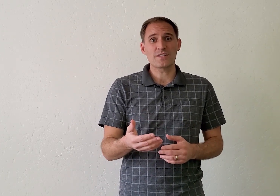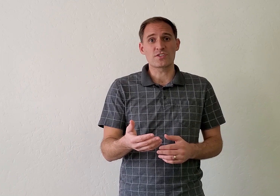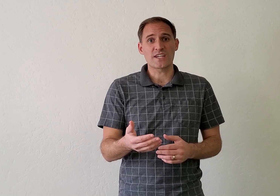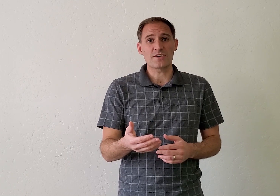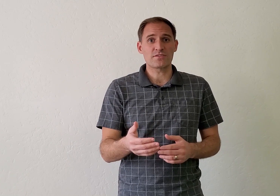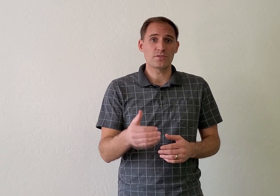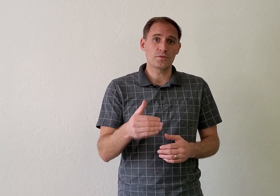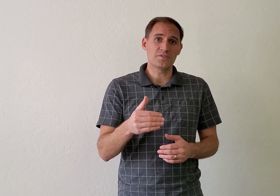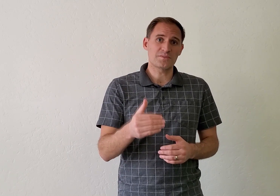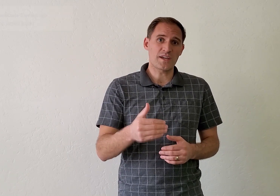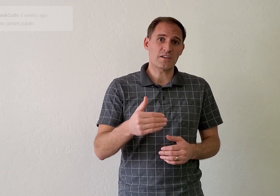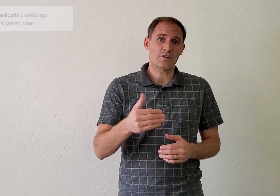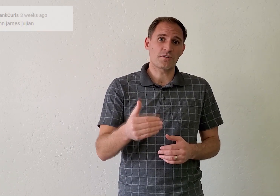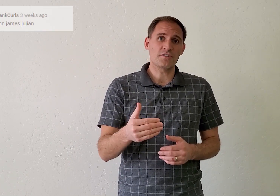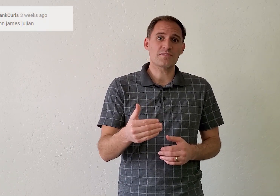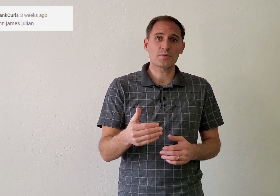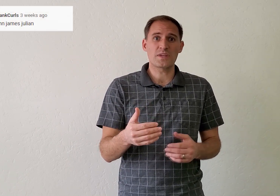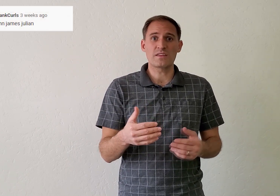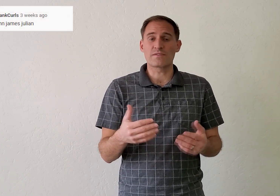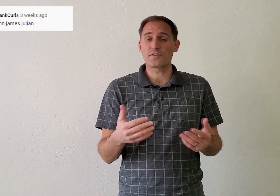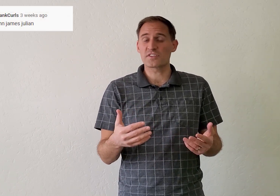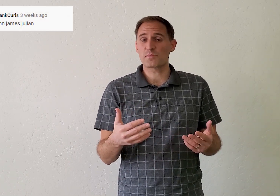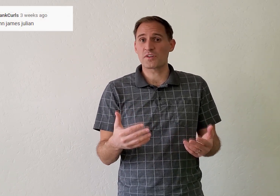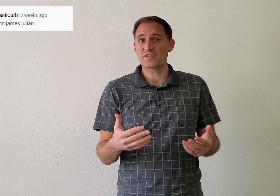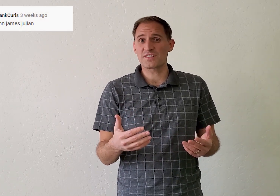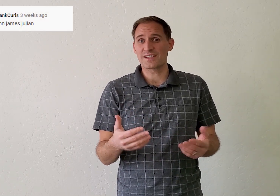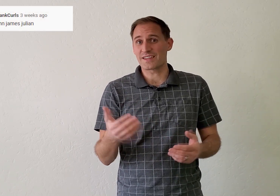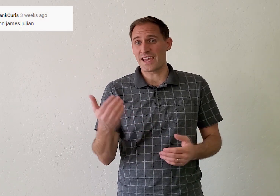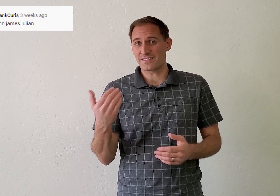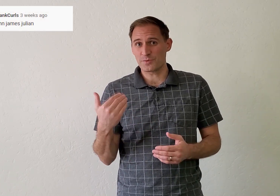to give a shout out to SwankCurls for being the first person in last week's